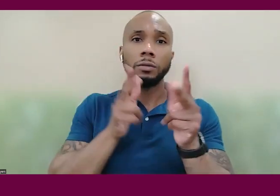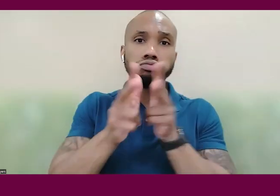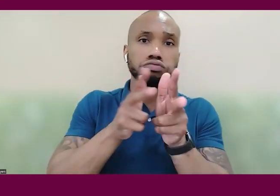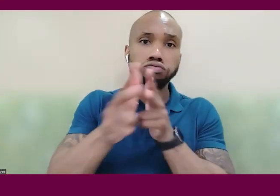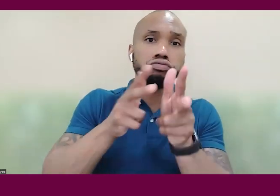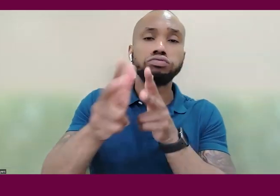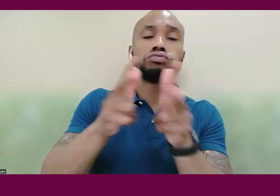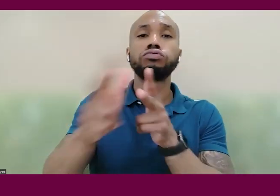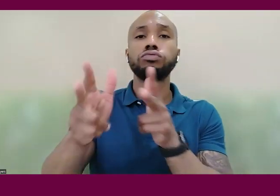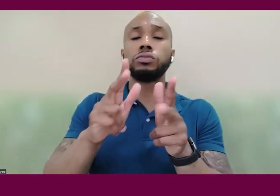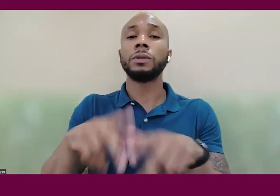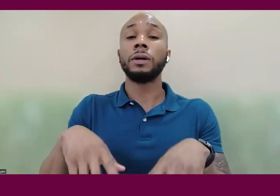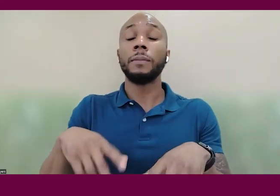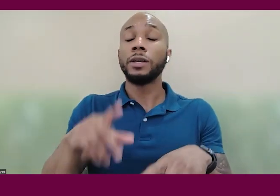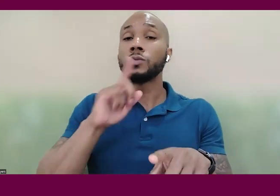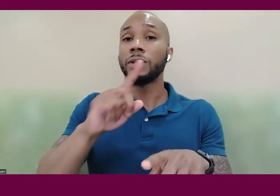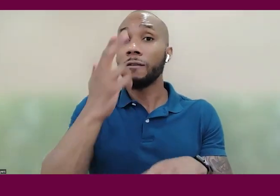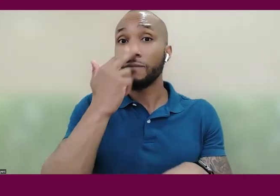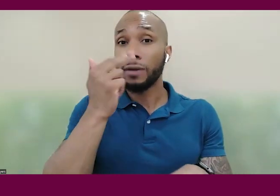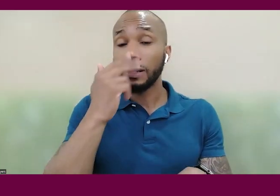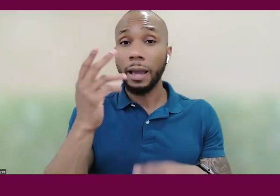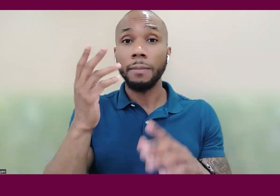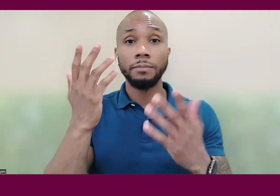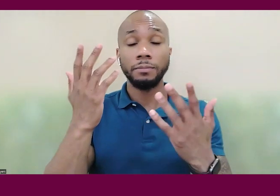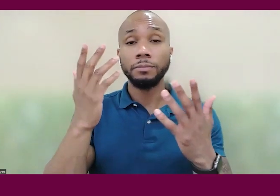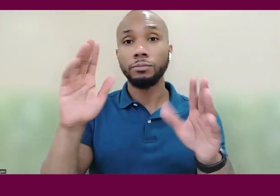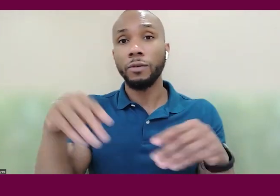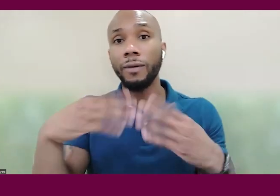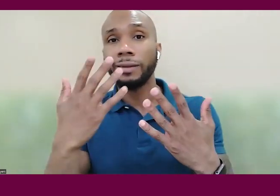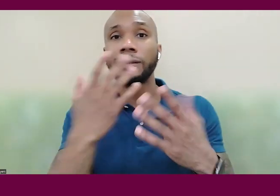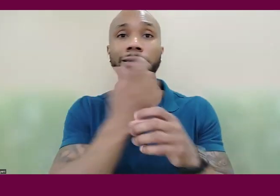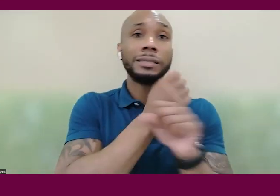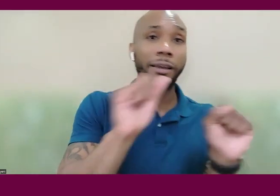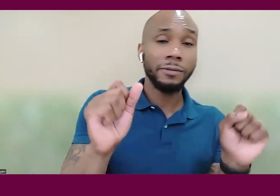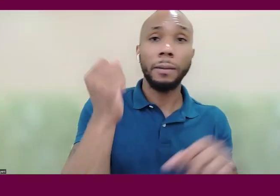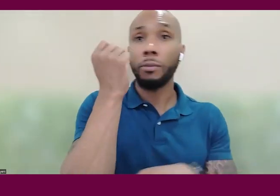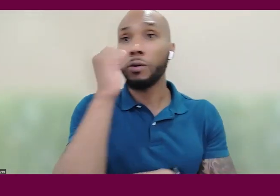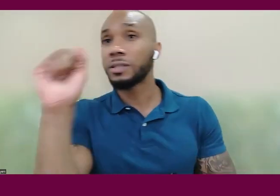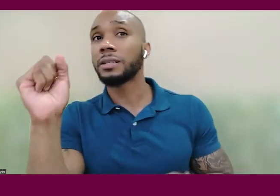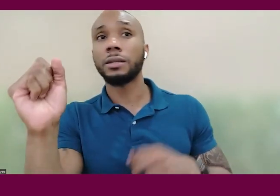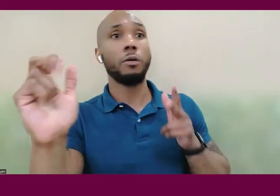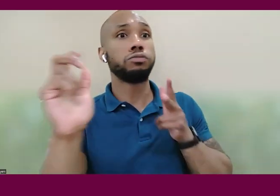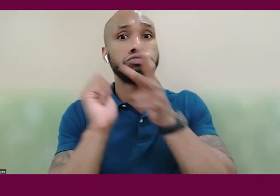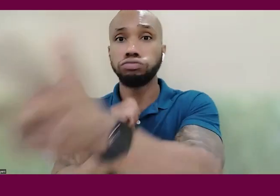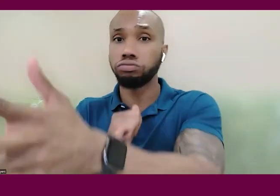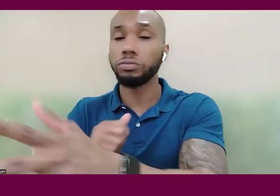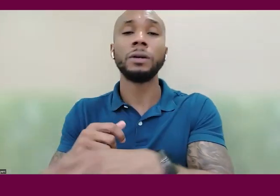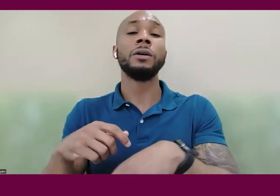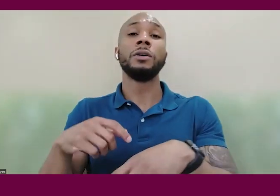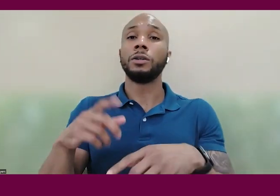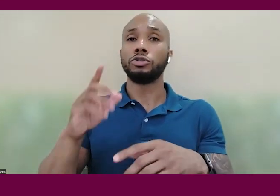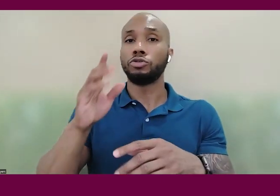It's so funny. I'm giving the directions of safety and protest and they ran past me and went right to the streets.